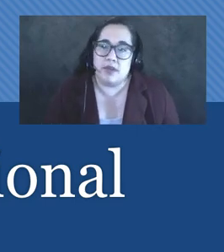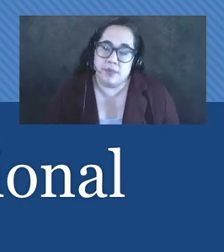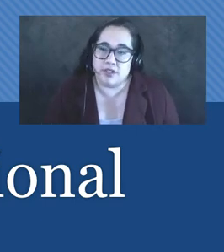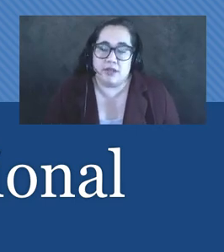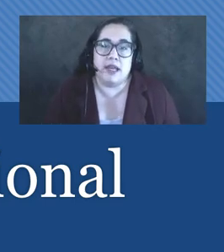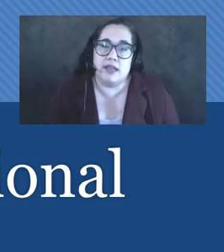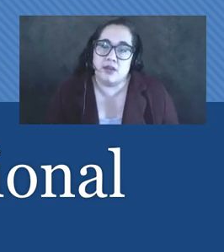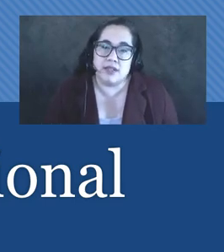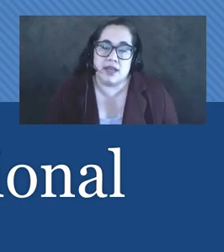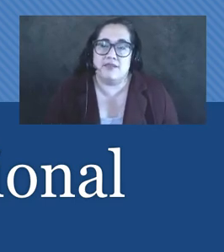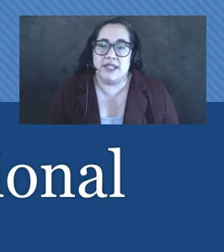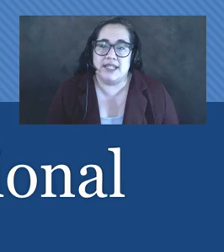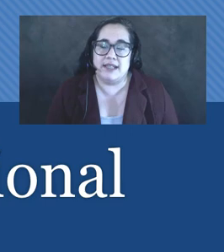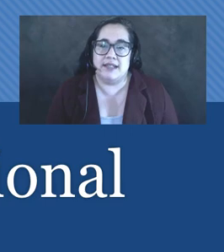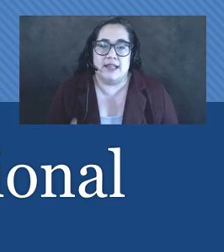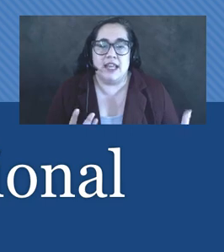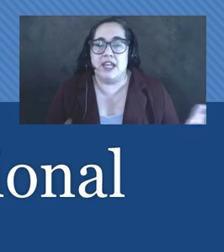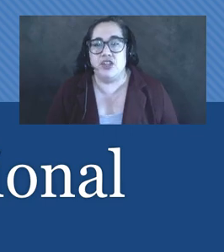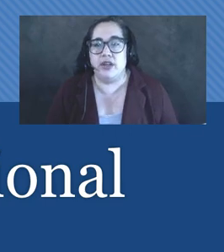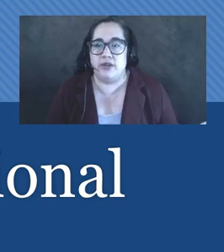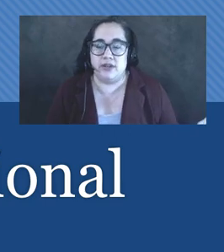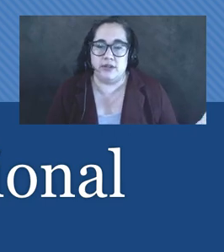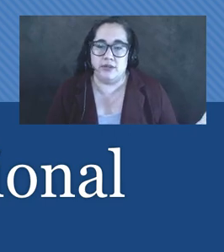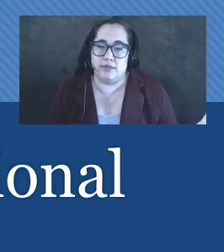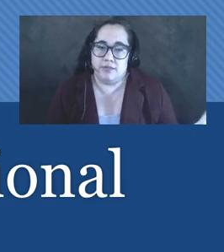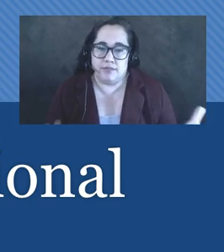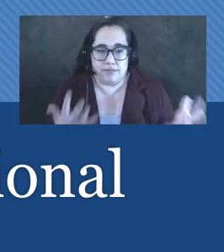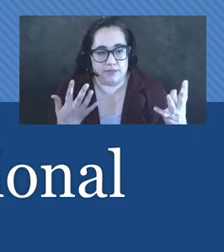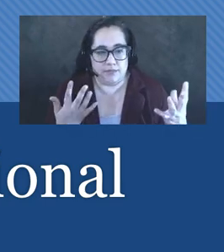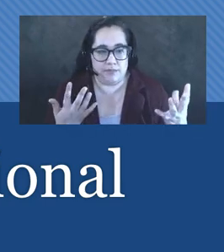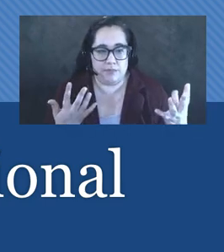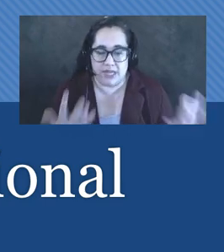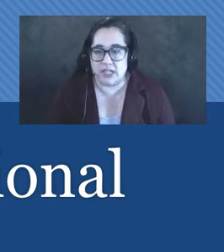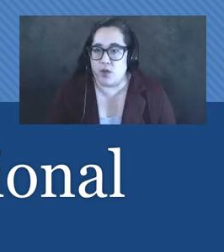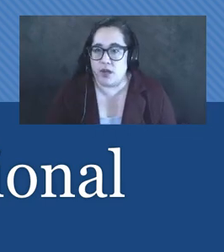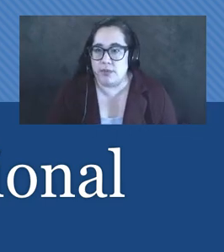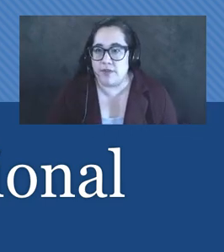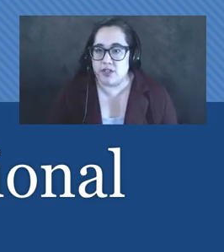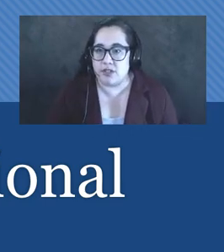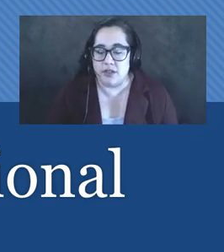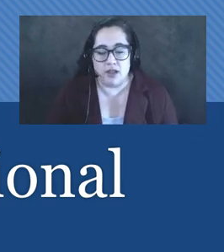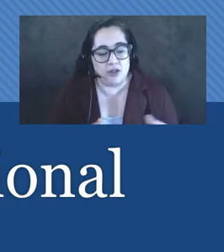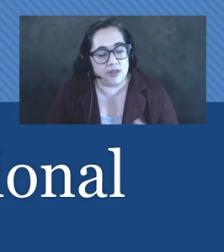be the person making those kinds of mistakes in general. Because you want to be professional. So